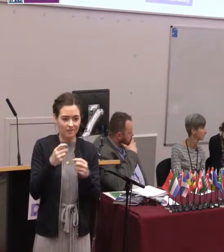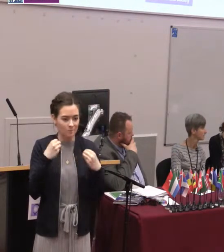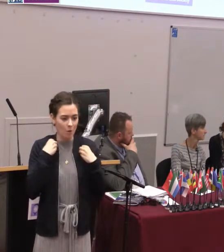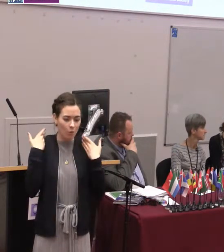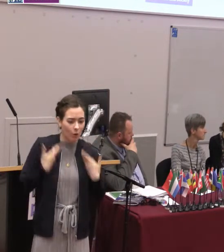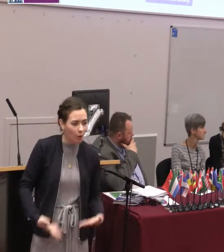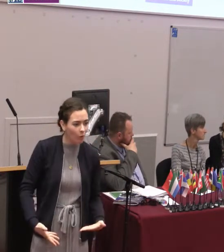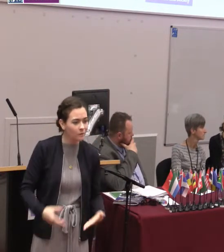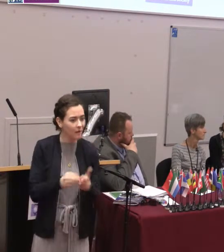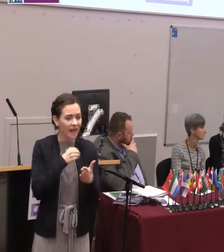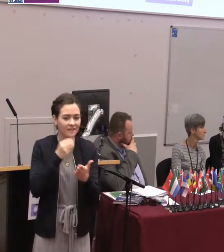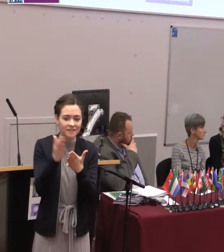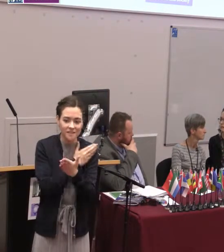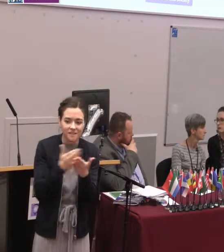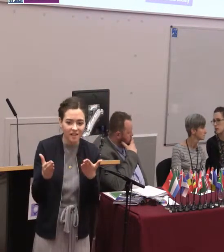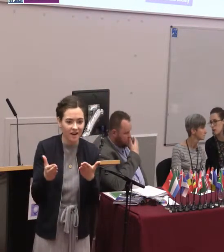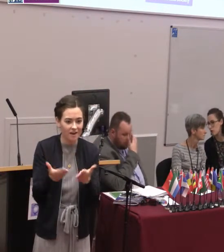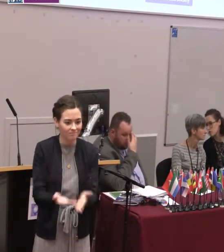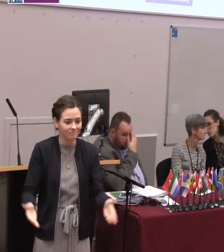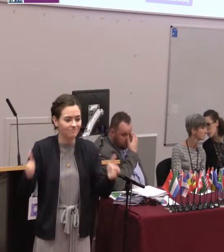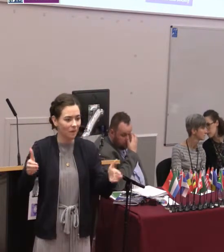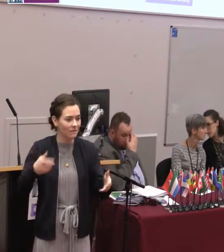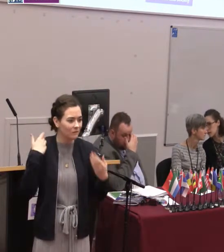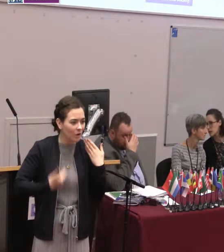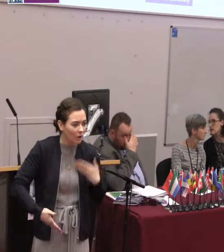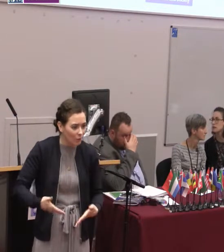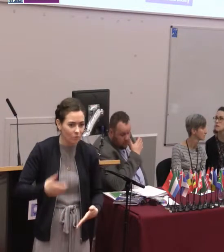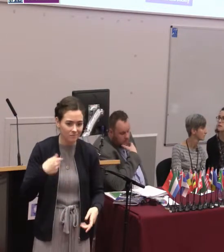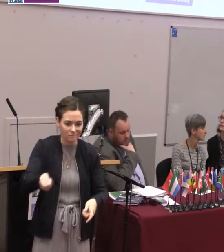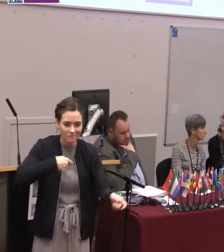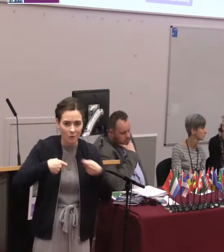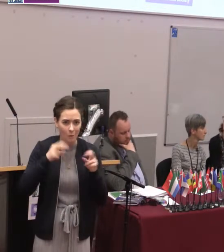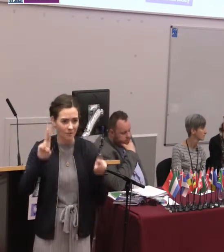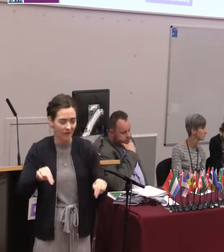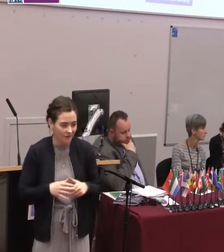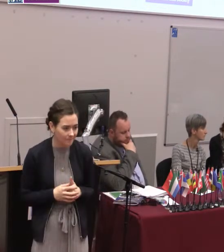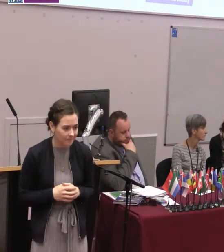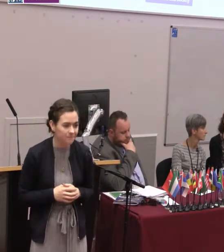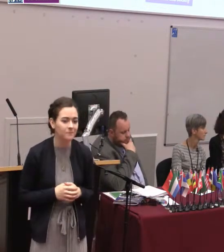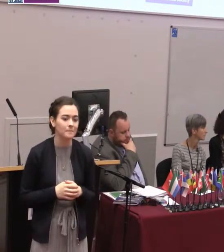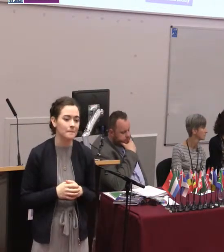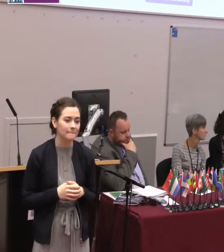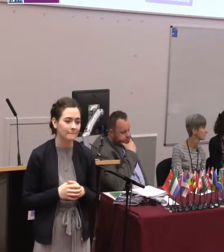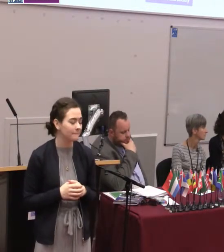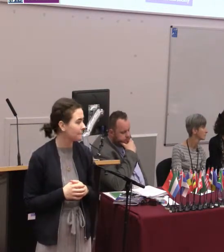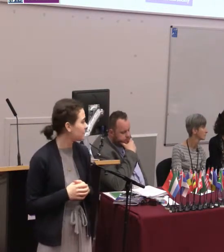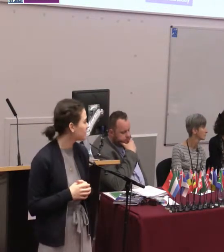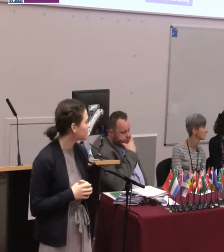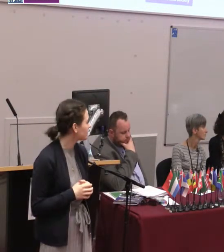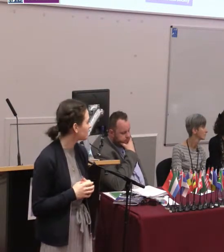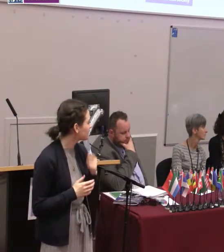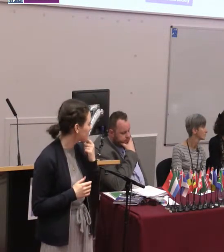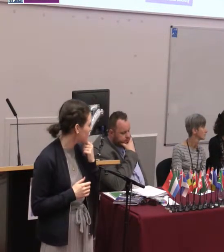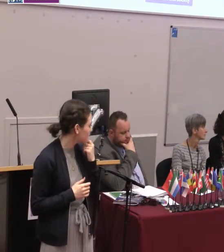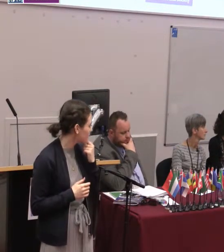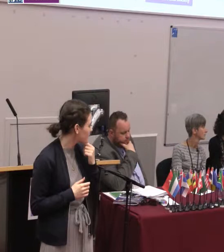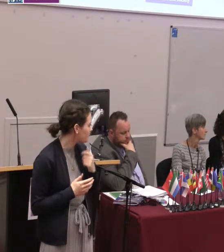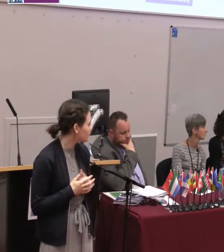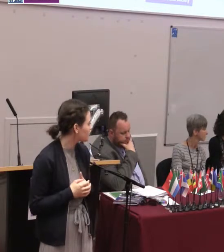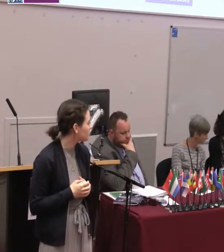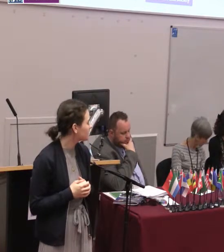but had to share a pool of clothes and we are what we could.